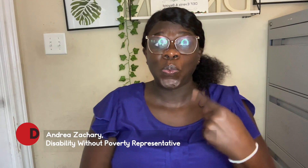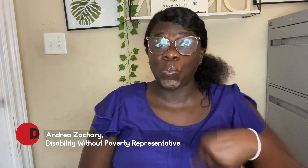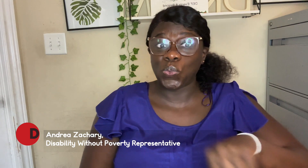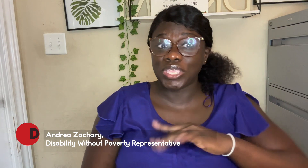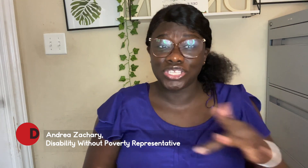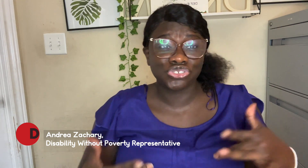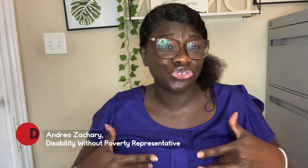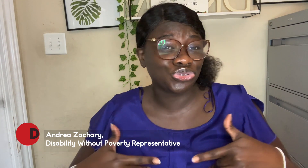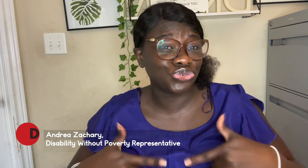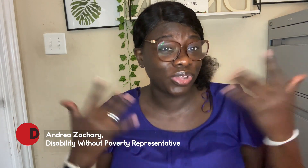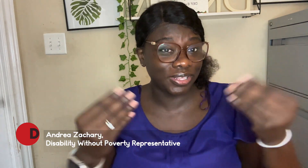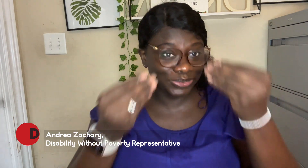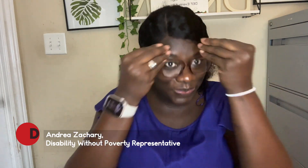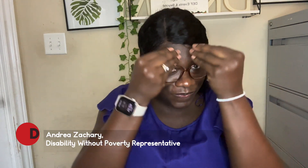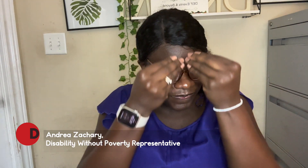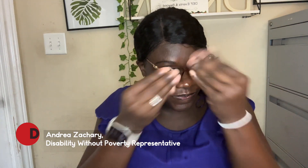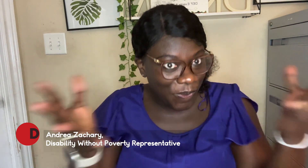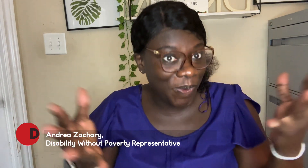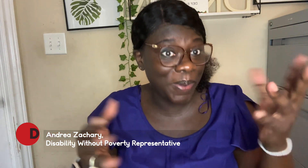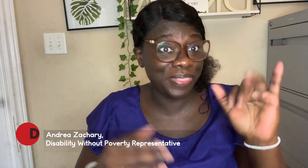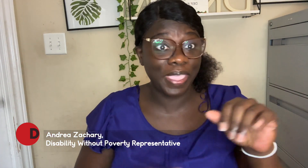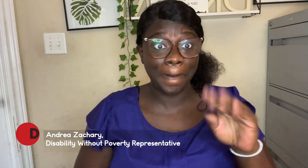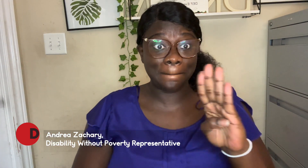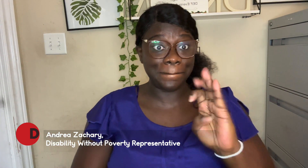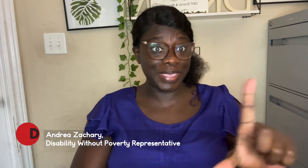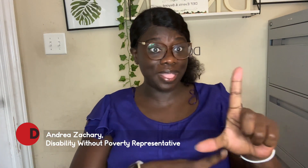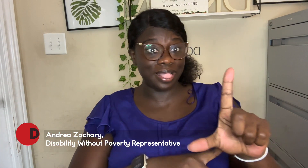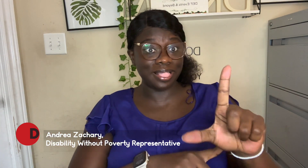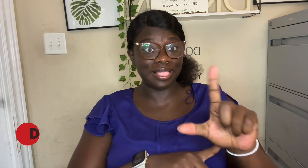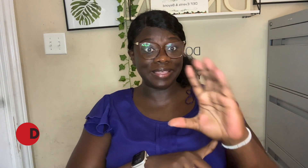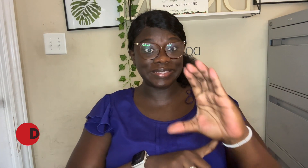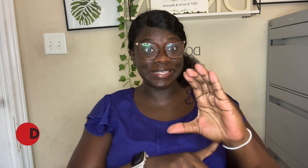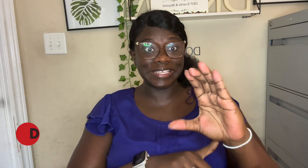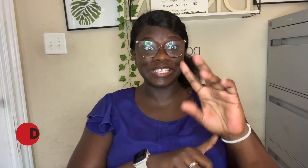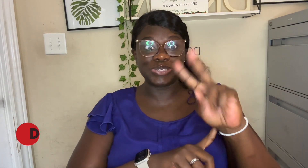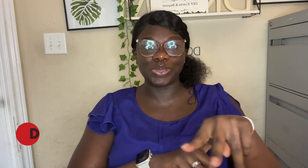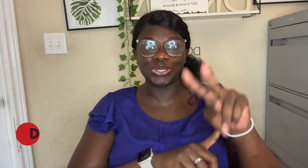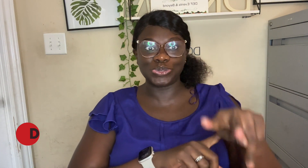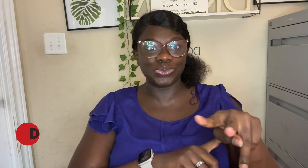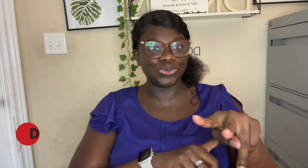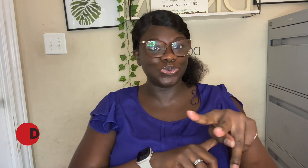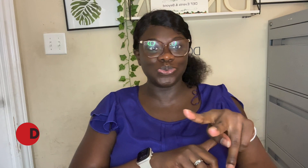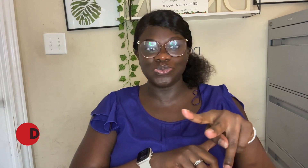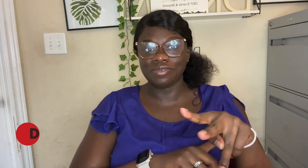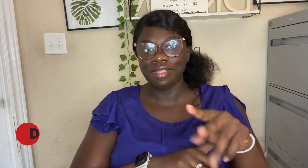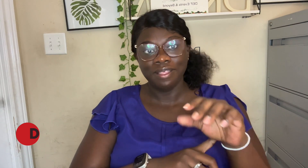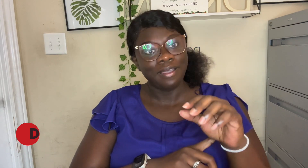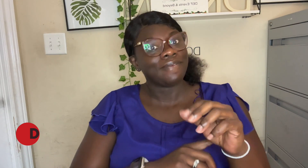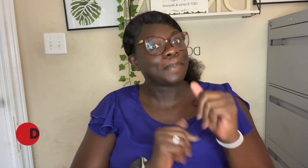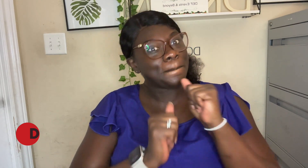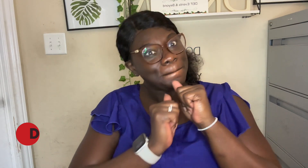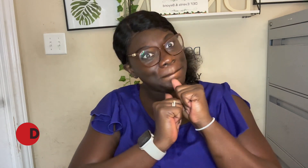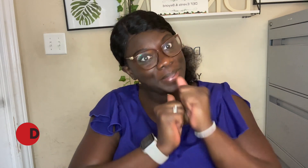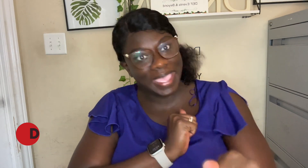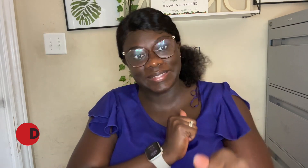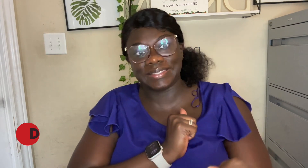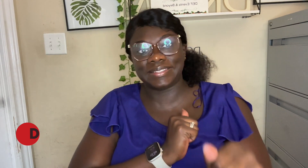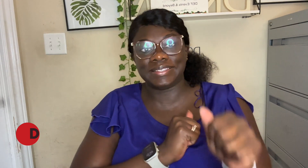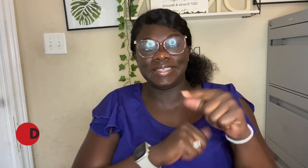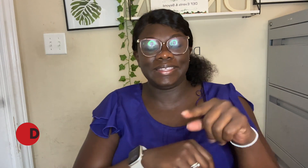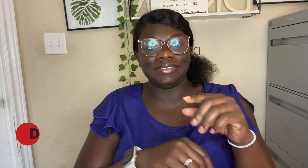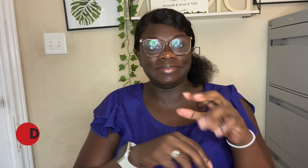We are thrilled to share with you that Bill C-22 has passed